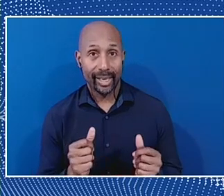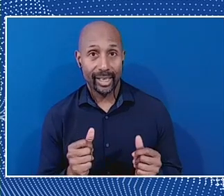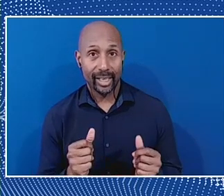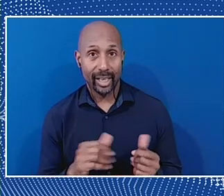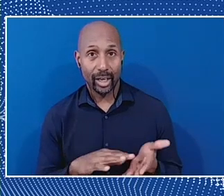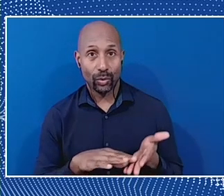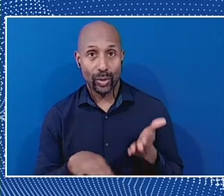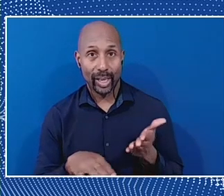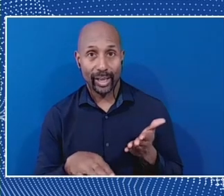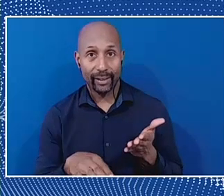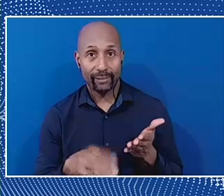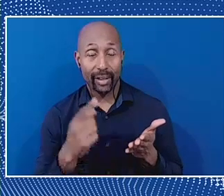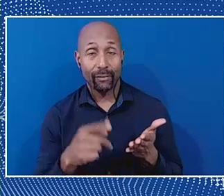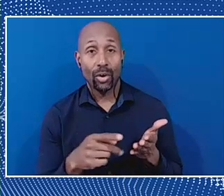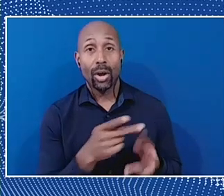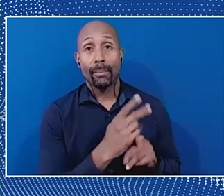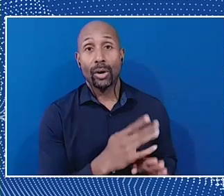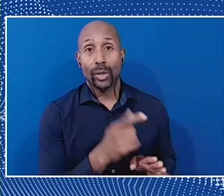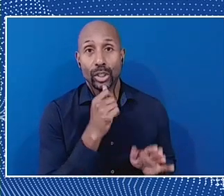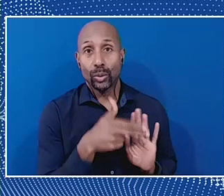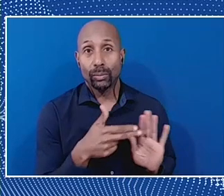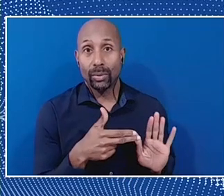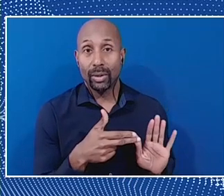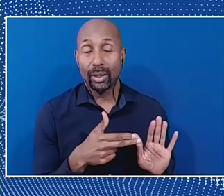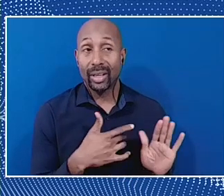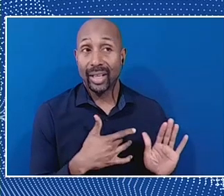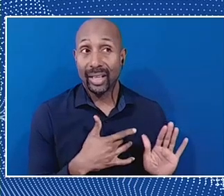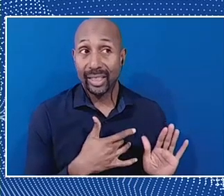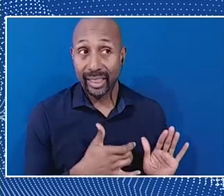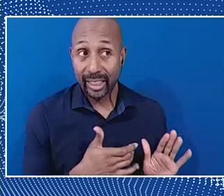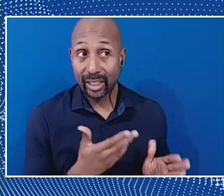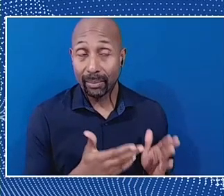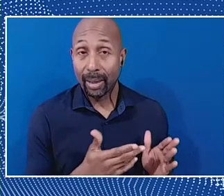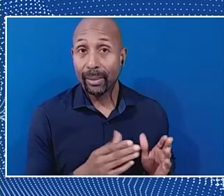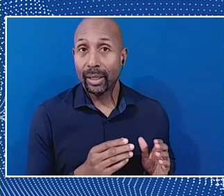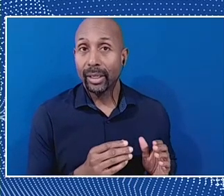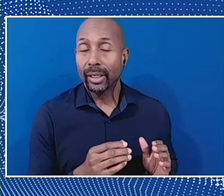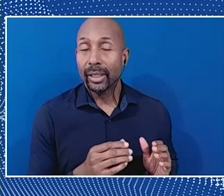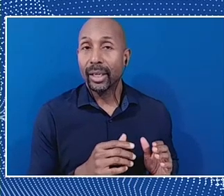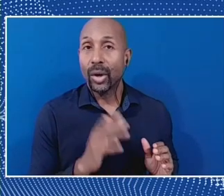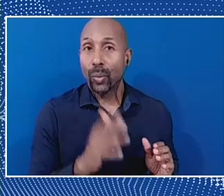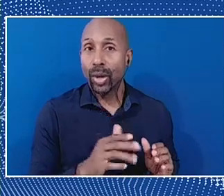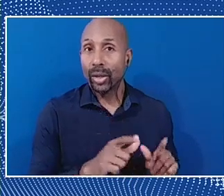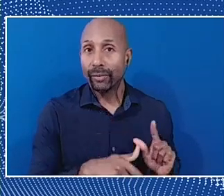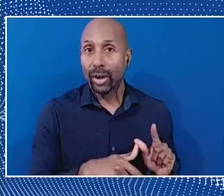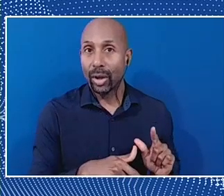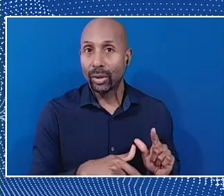default is going to be one time, I think that again, I would underscore the need to